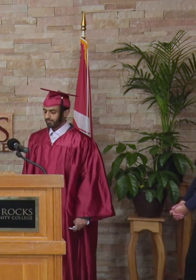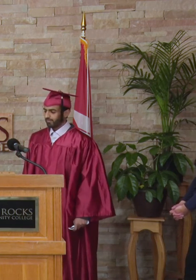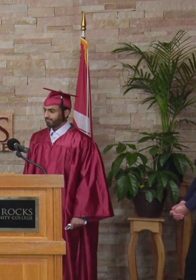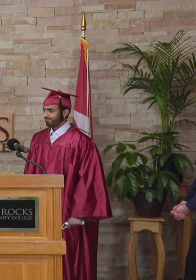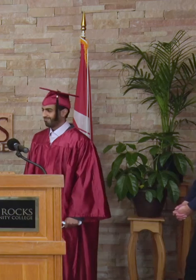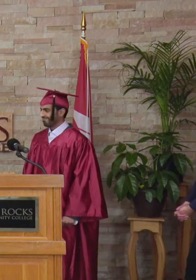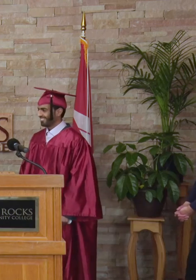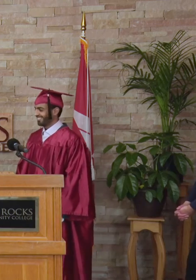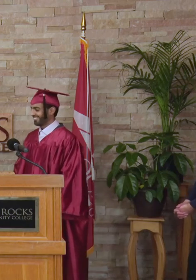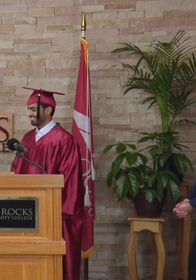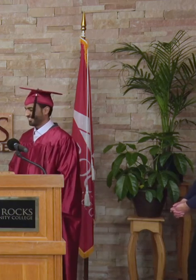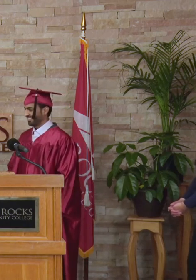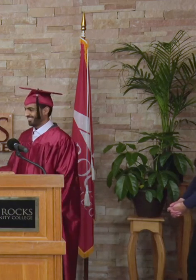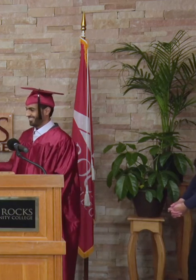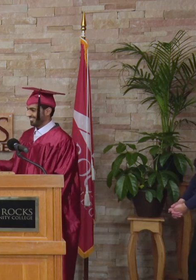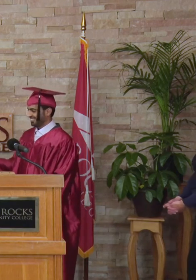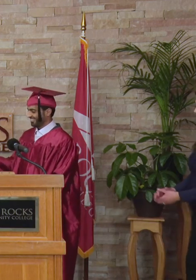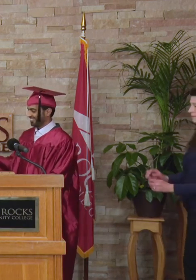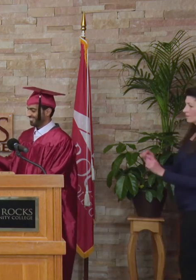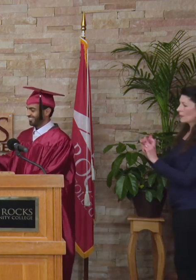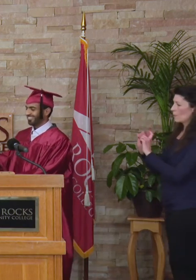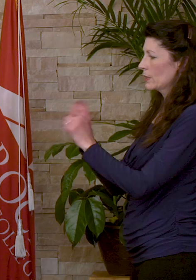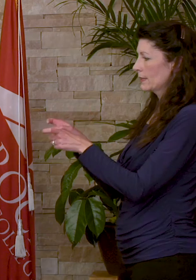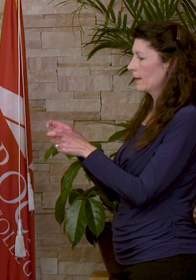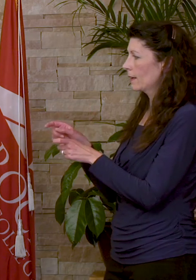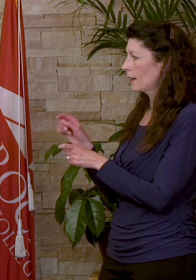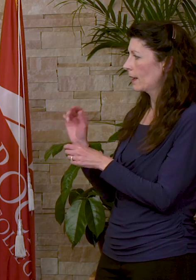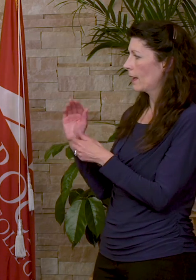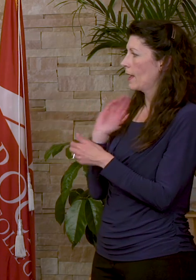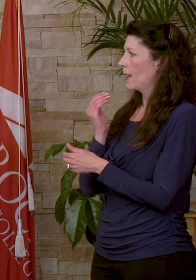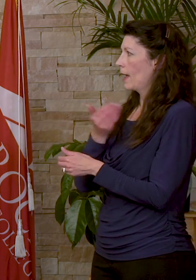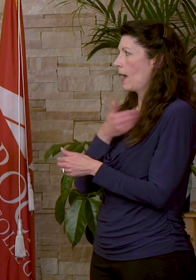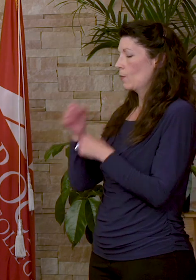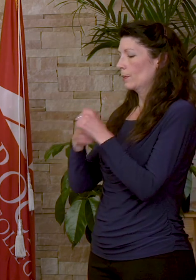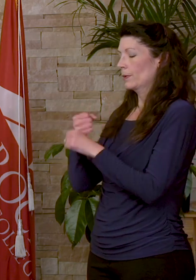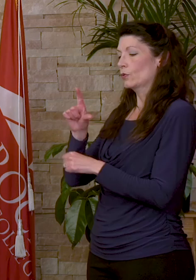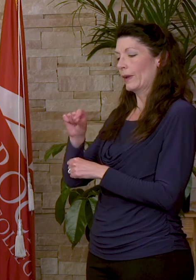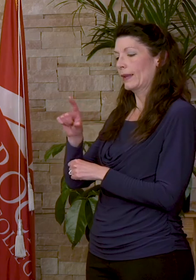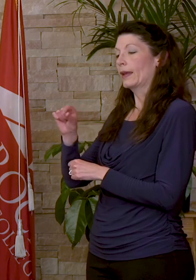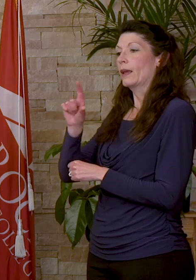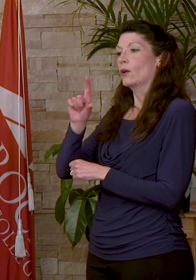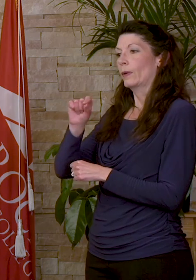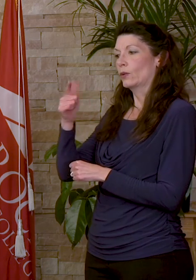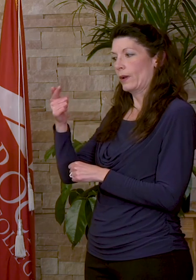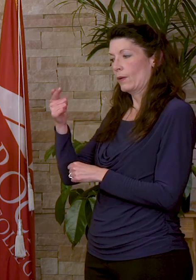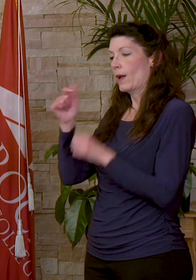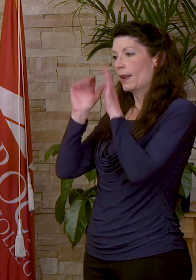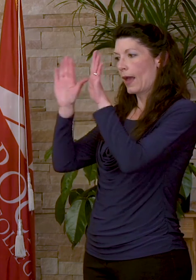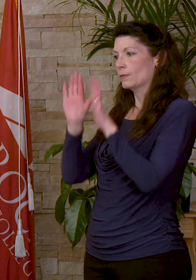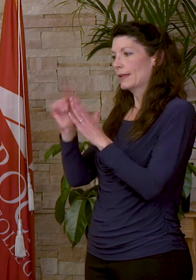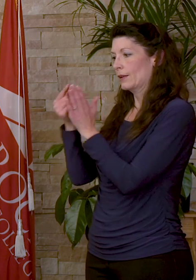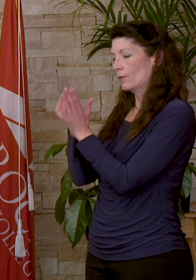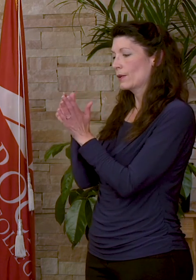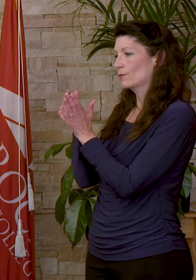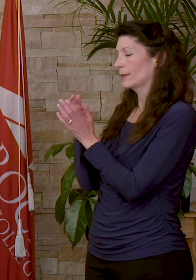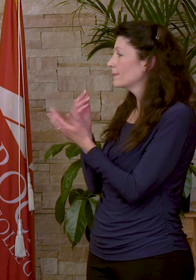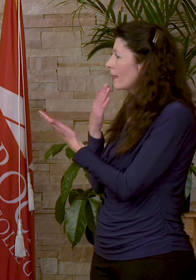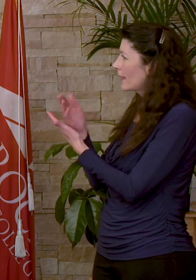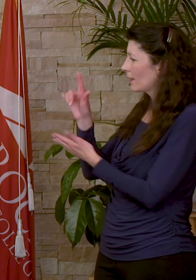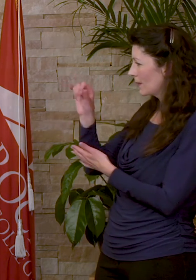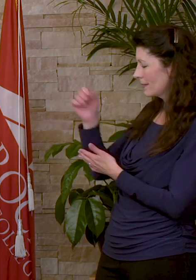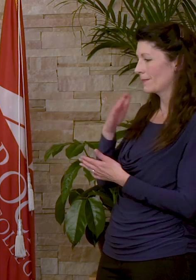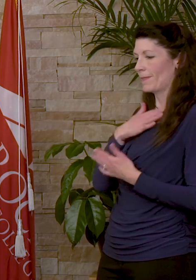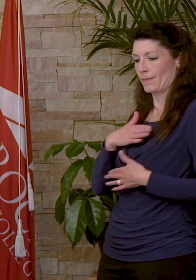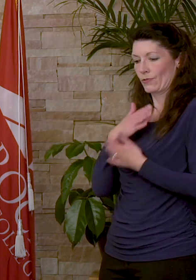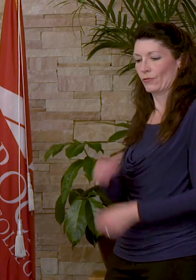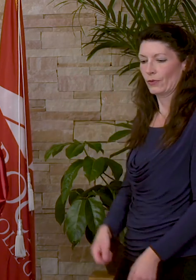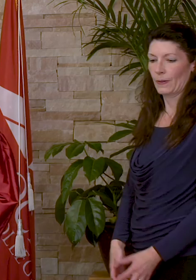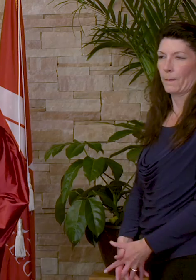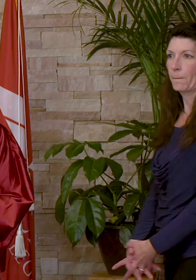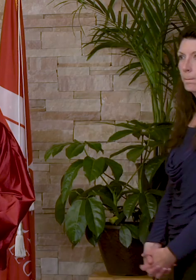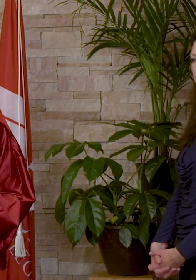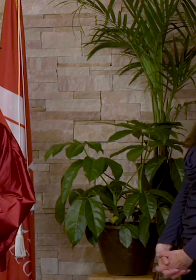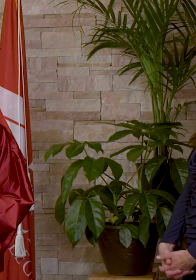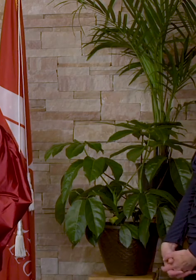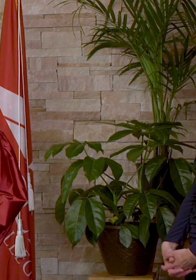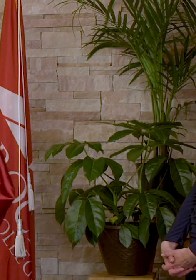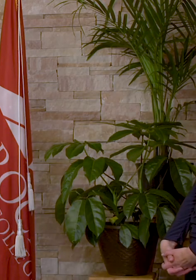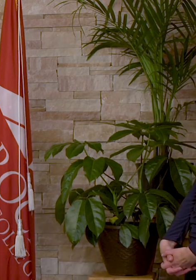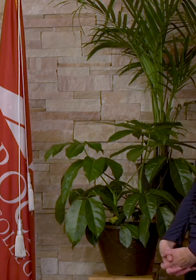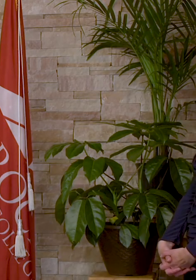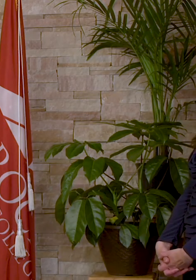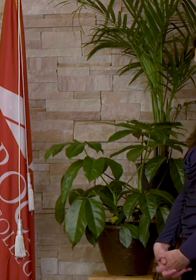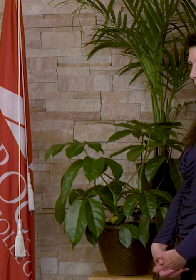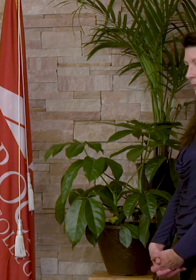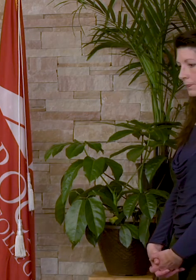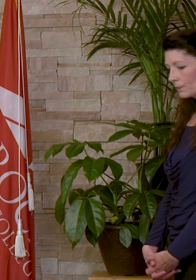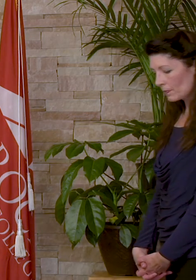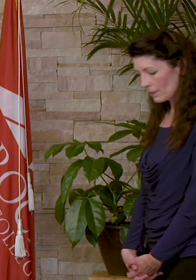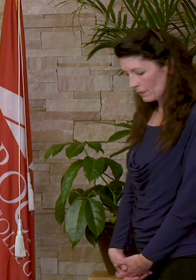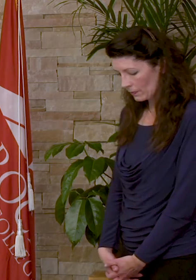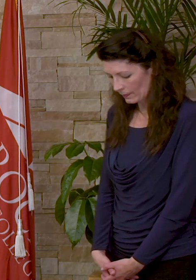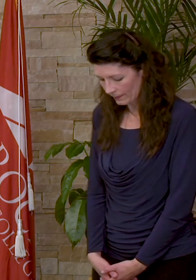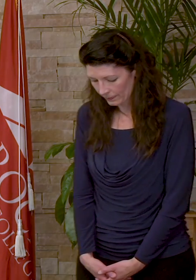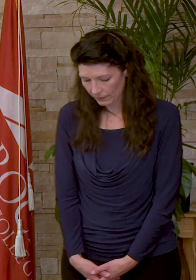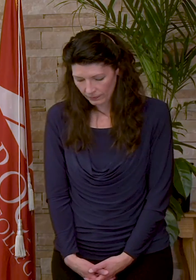[Dr. Lisa Fowler] And I would like to present this to you for being our 2020- 2021 outstanding participant.